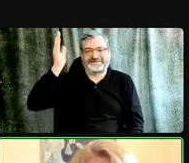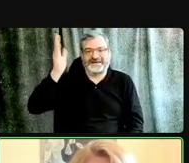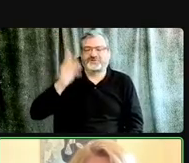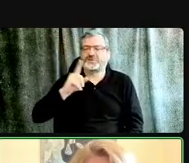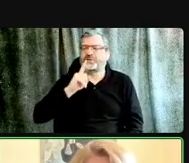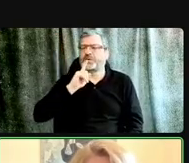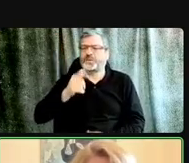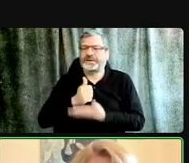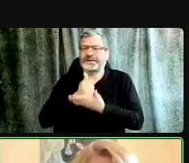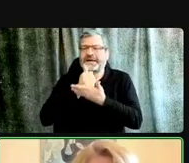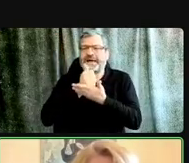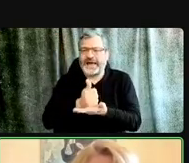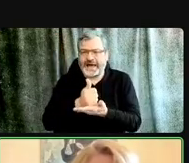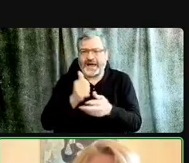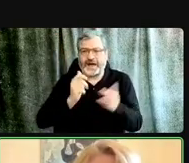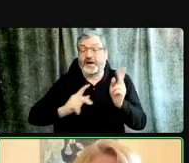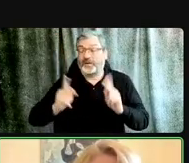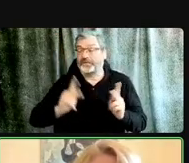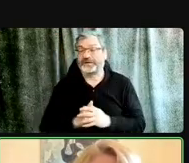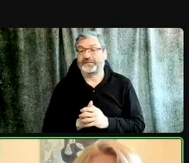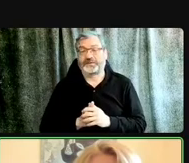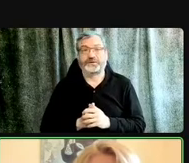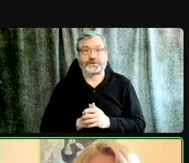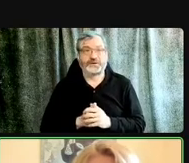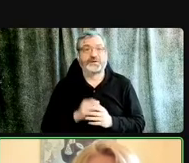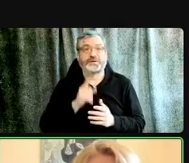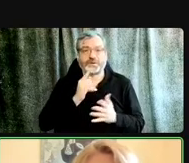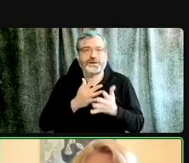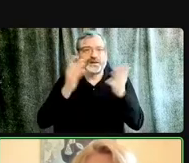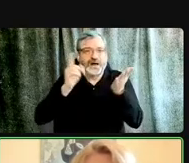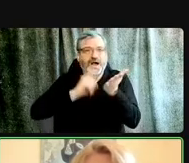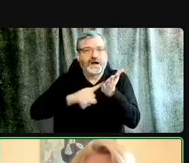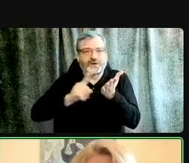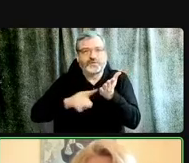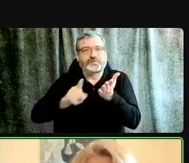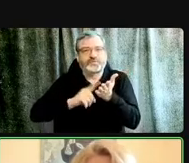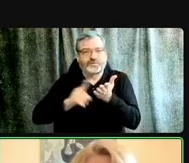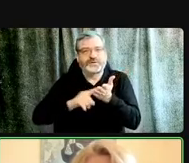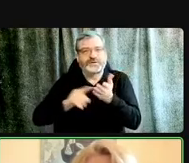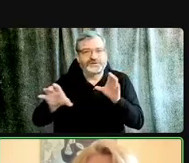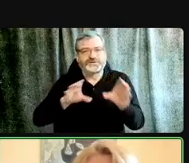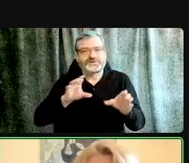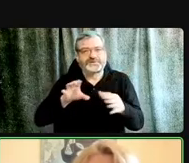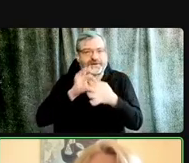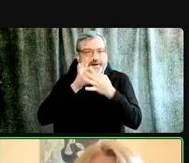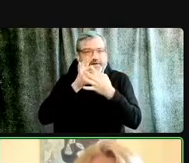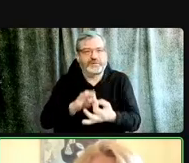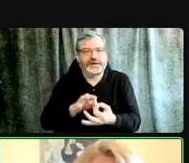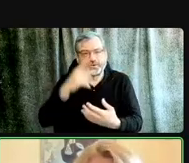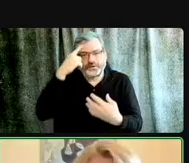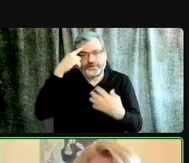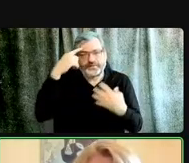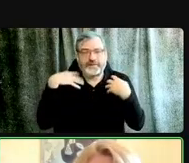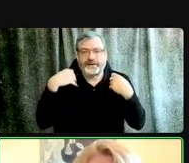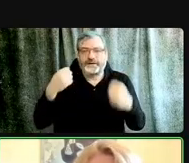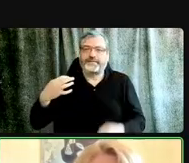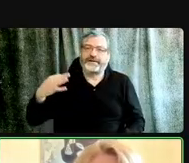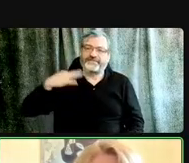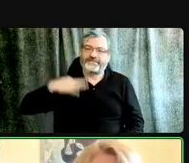And there has been so much research done about the mental benefits of art making and art viewing.